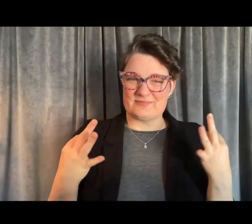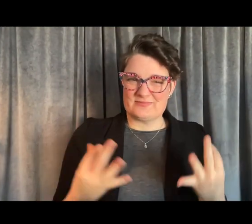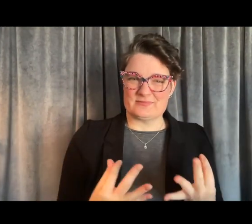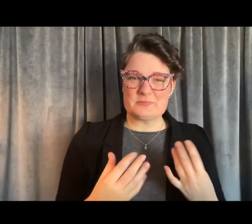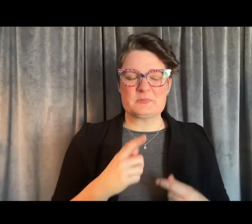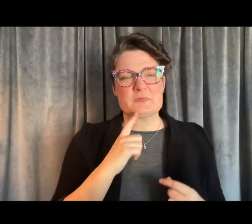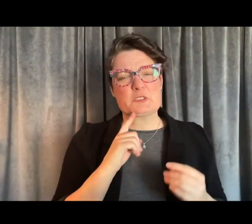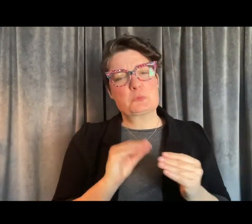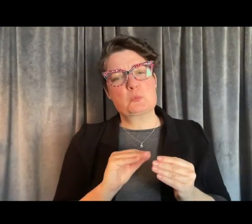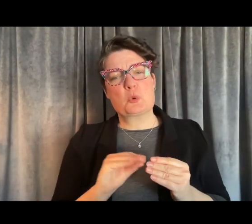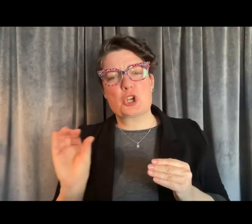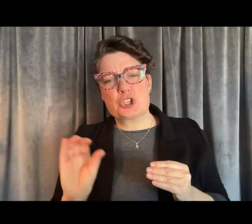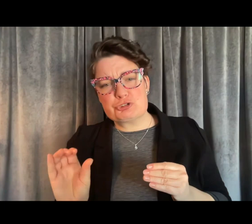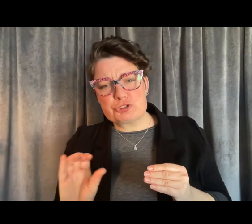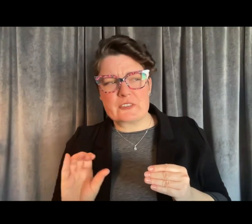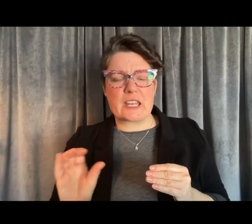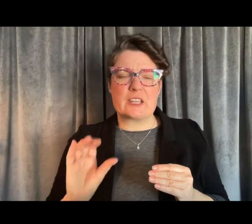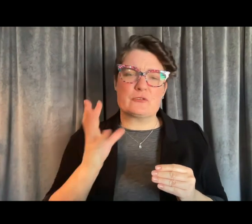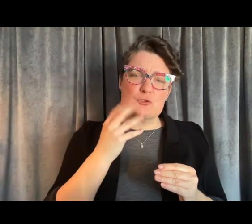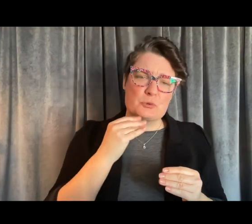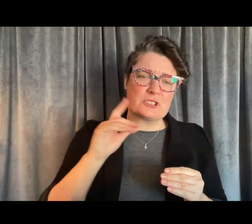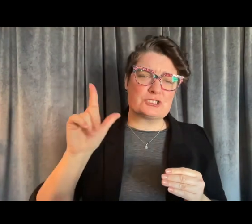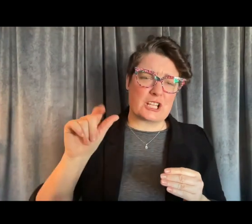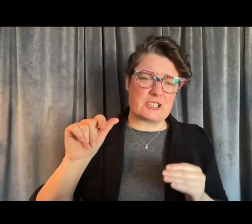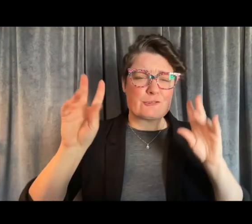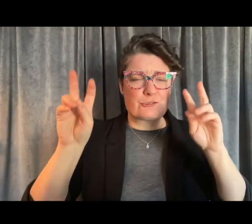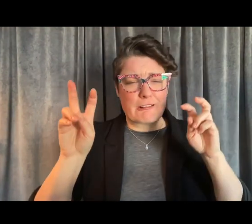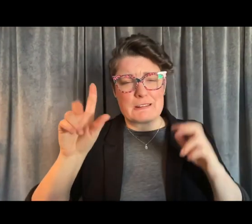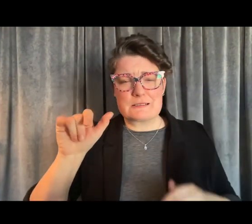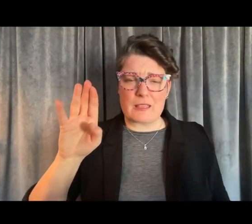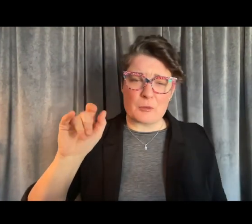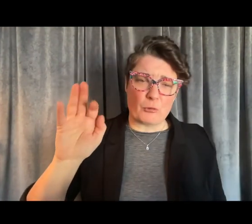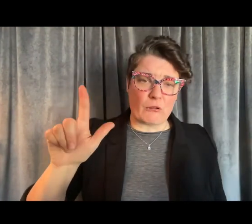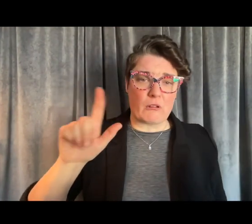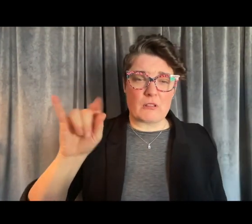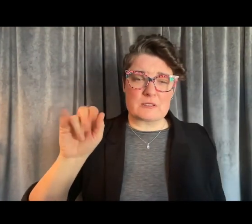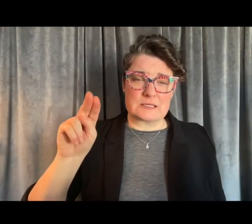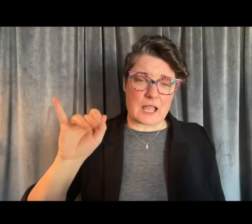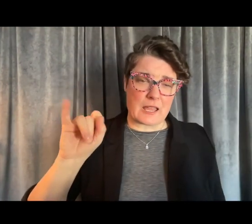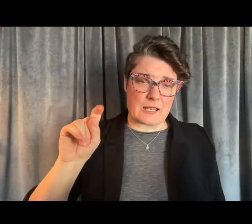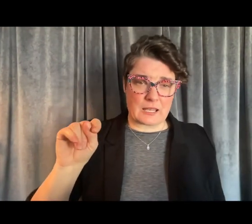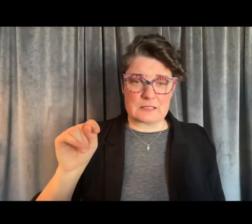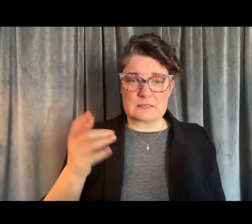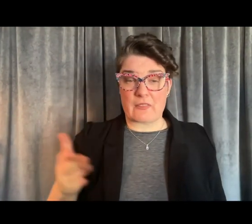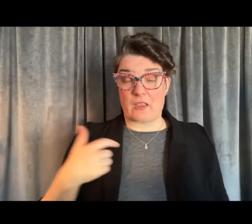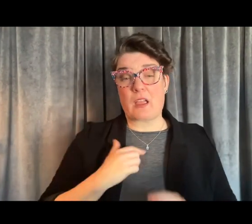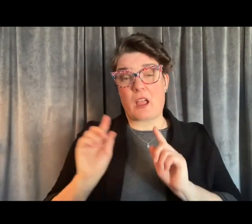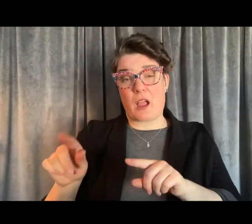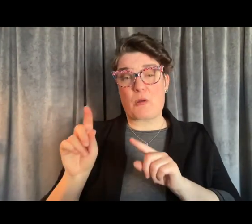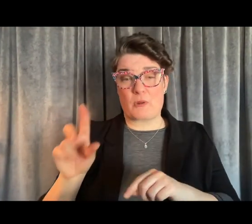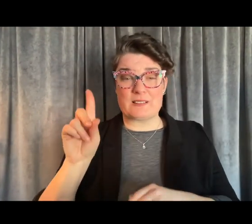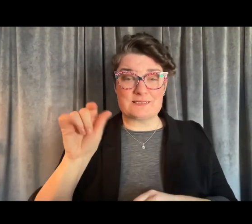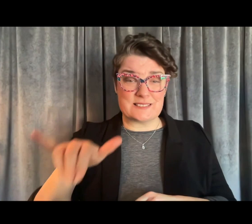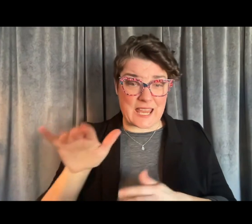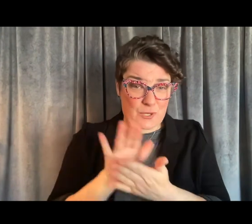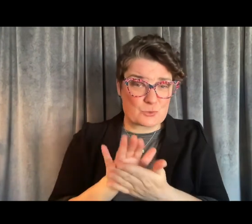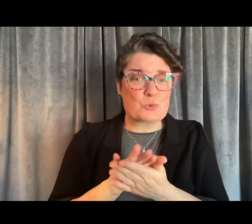was in this sort of conservative Jewish, Los Angeles liberal Zionist thing. You know, I went to day schools.